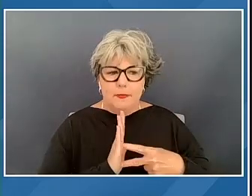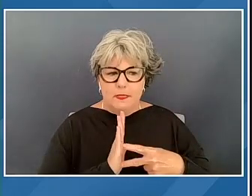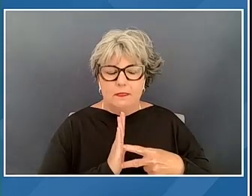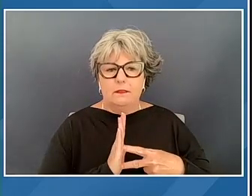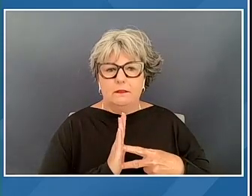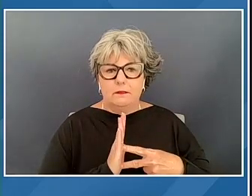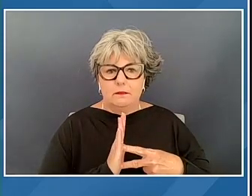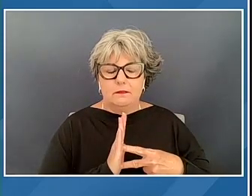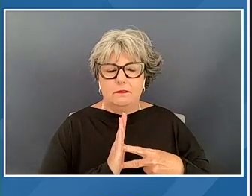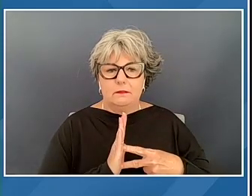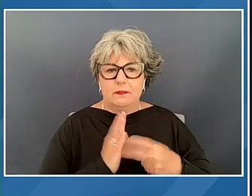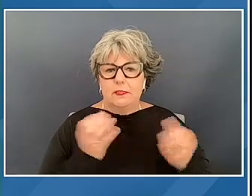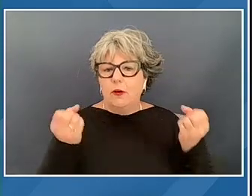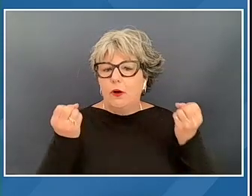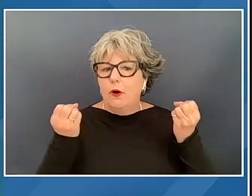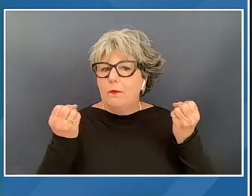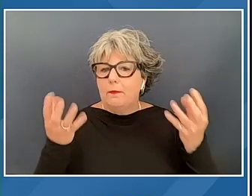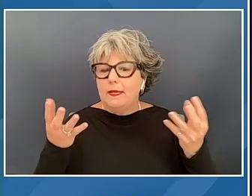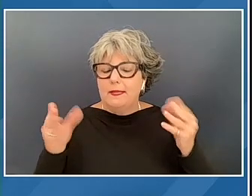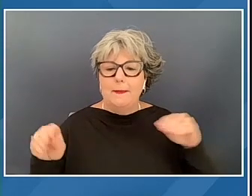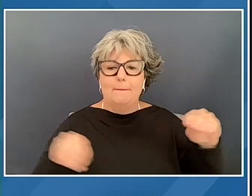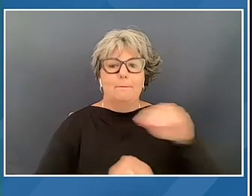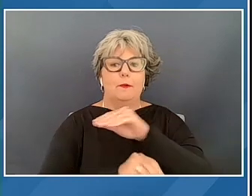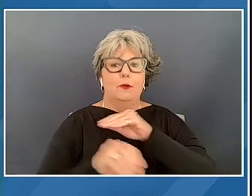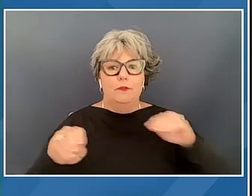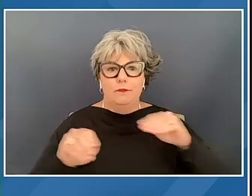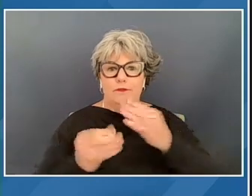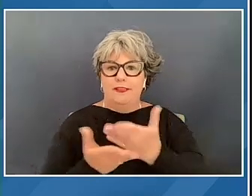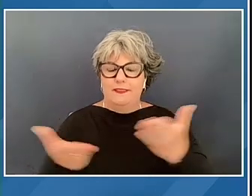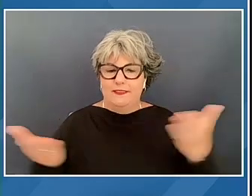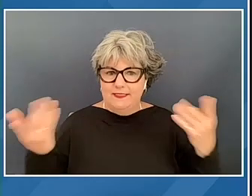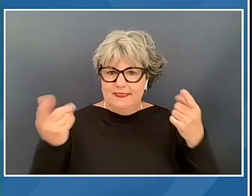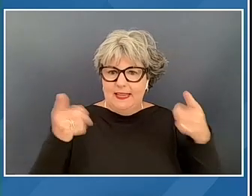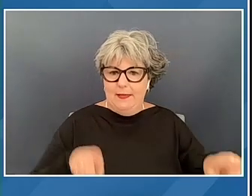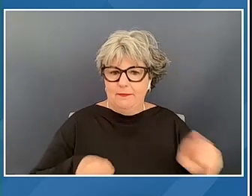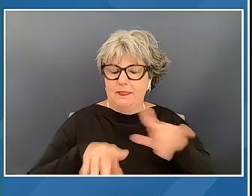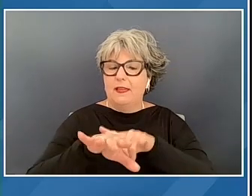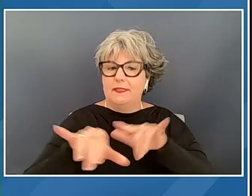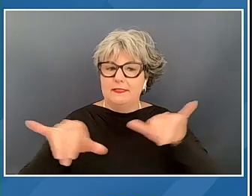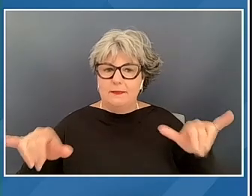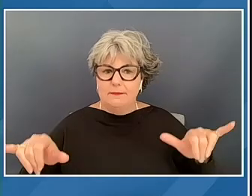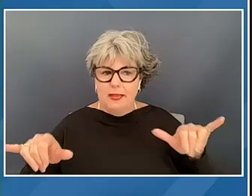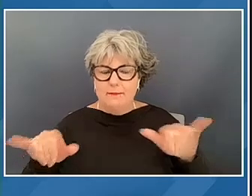are many moving pieces and parts of this and the categories for which we are